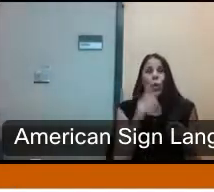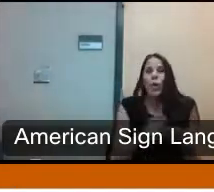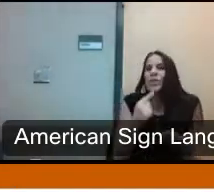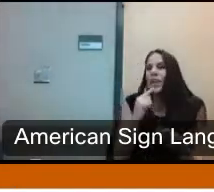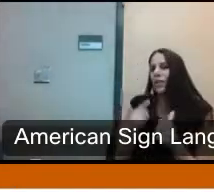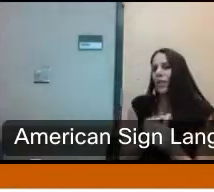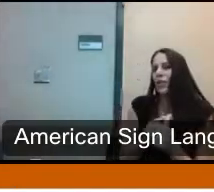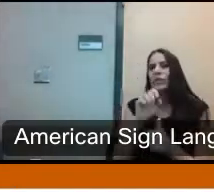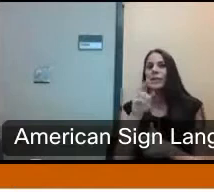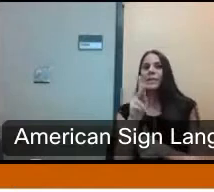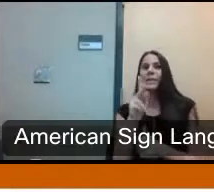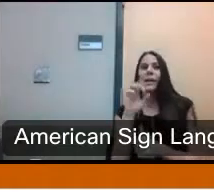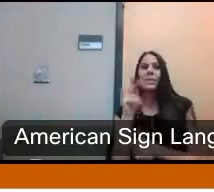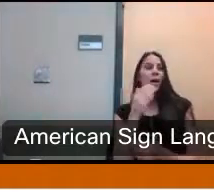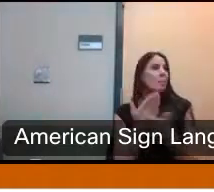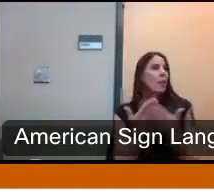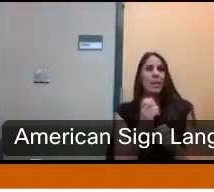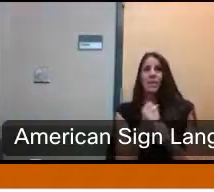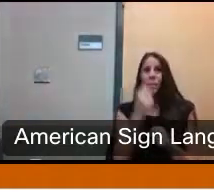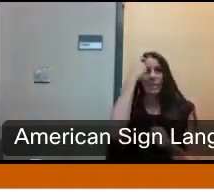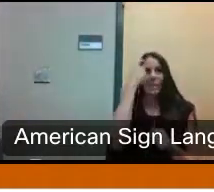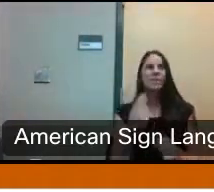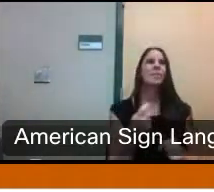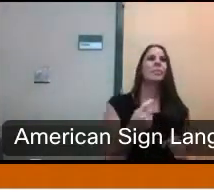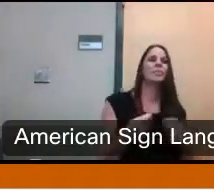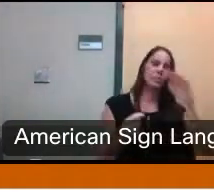example I really love to share here is the original gotten old campaign.